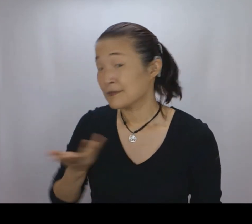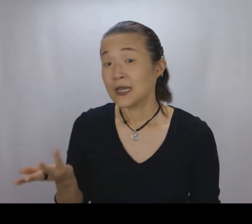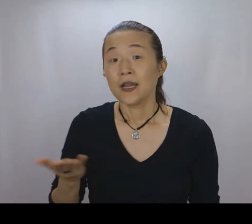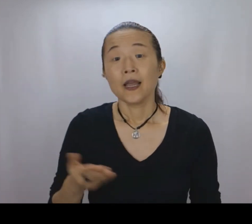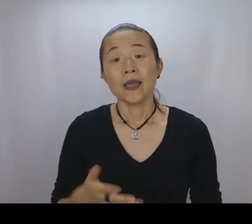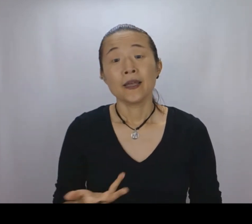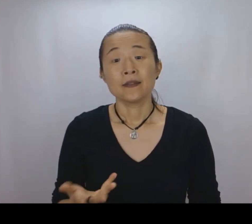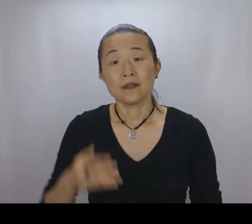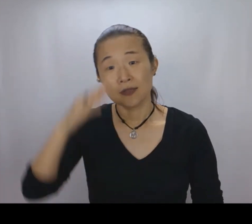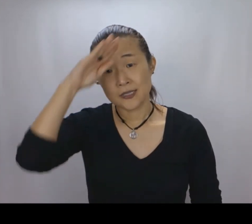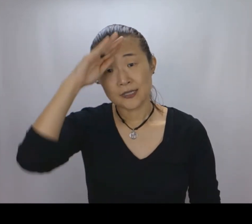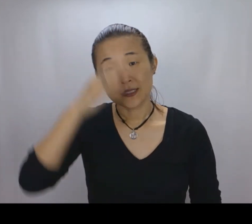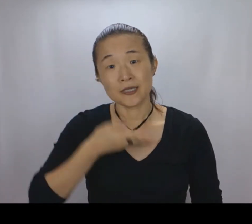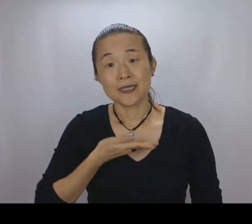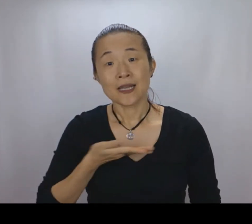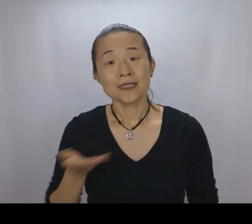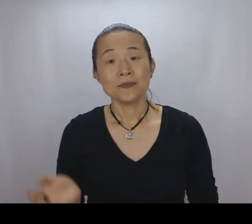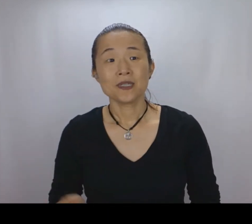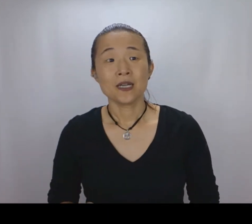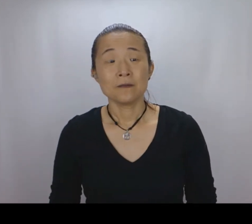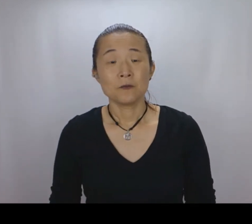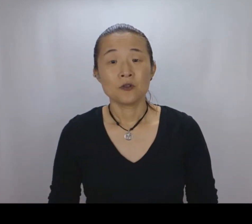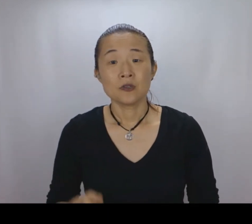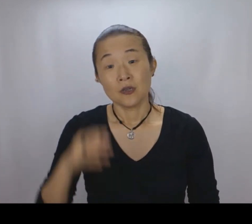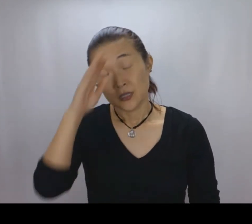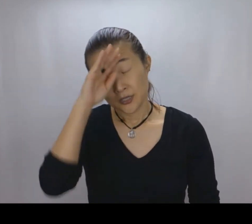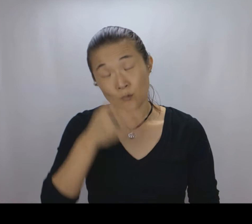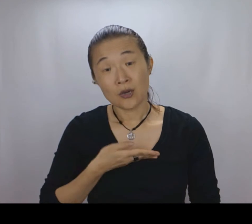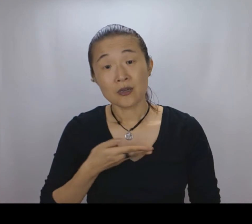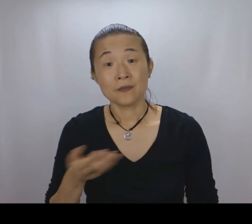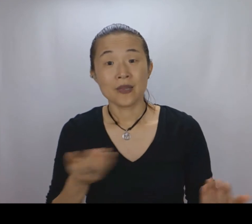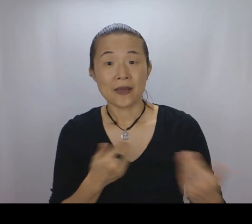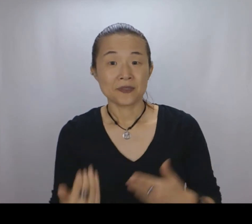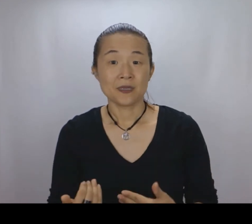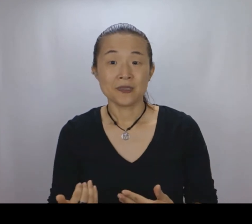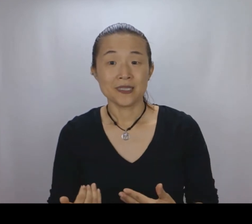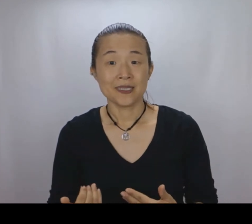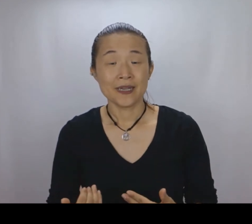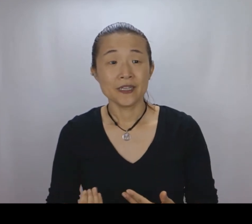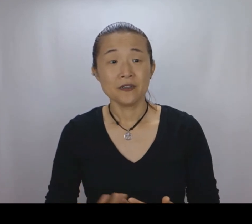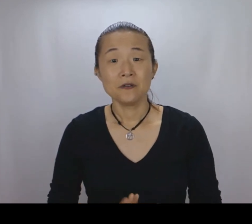And this is the exact same sign for "you're welcome" after someone says, "thank you,"